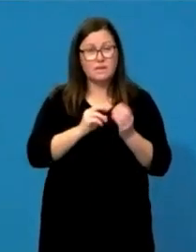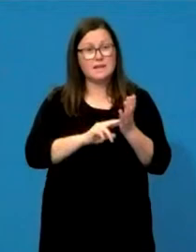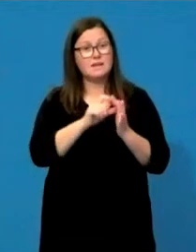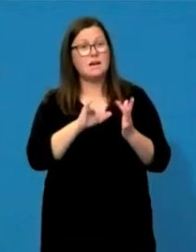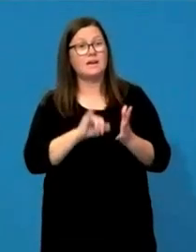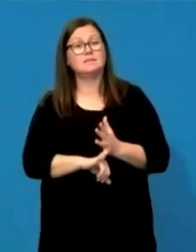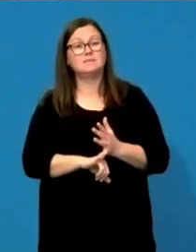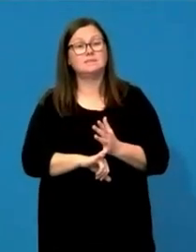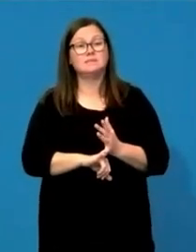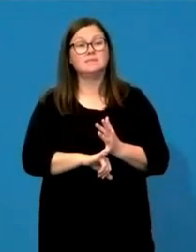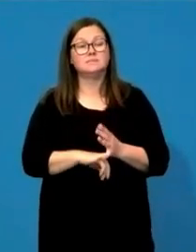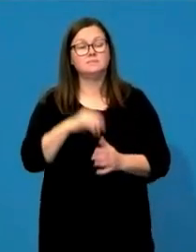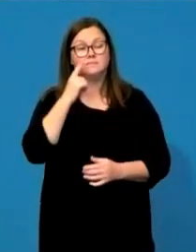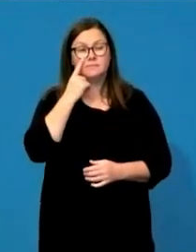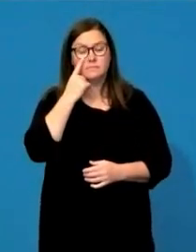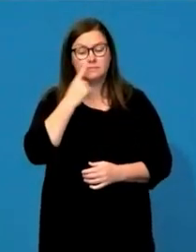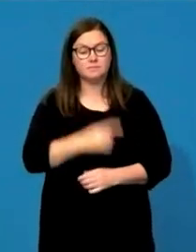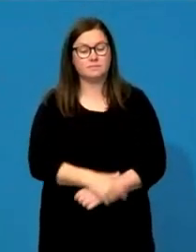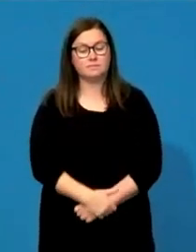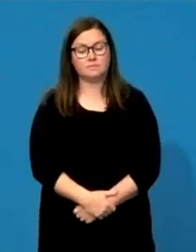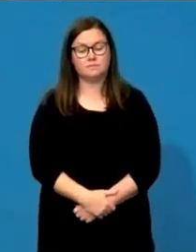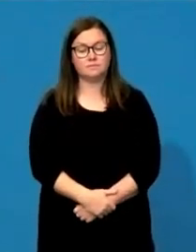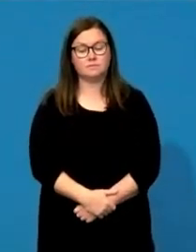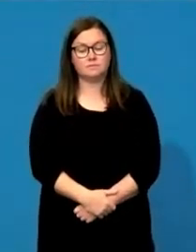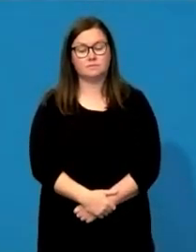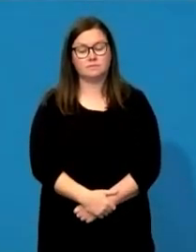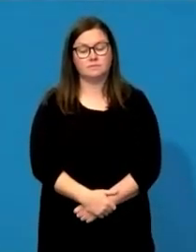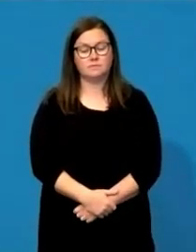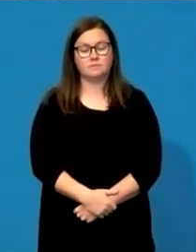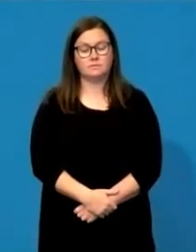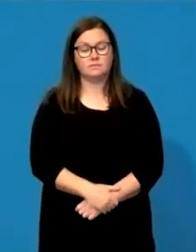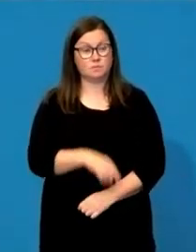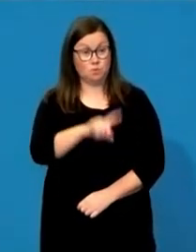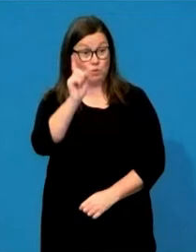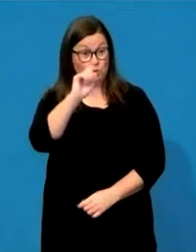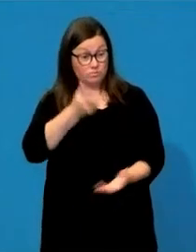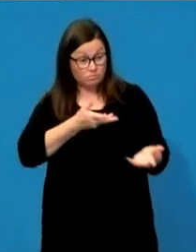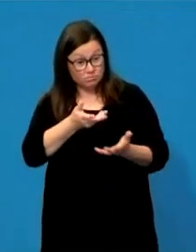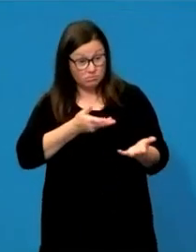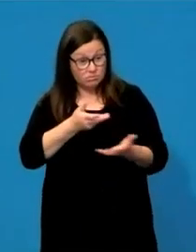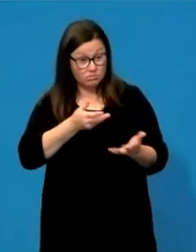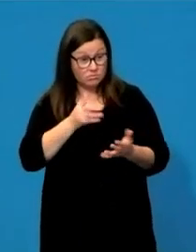And the things that you're going to speak about today, are they your experiences? Yes.